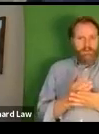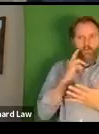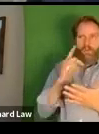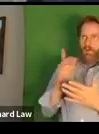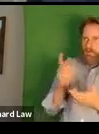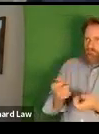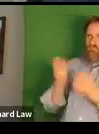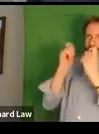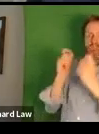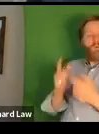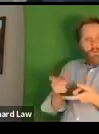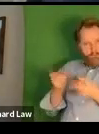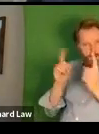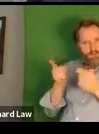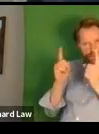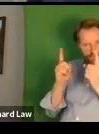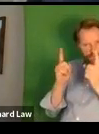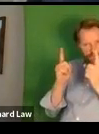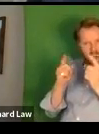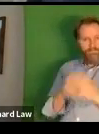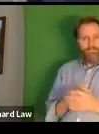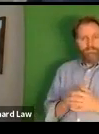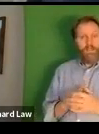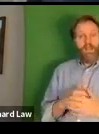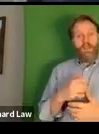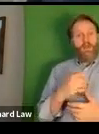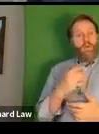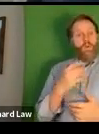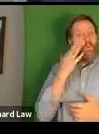I'm going to urge you to do is where the management don't put it right us